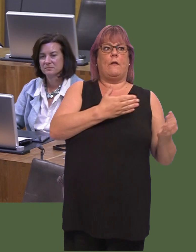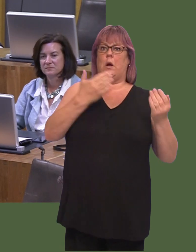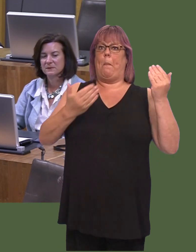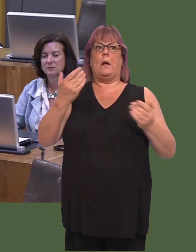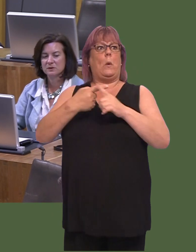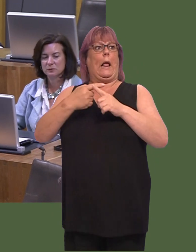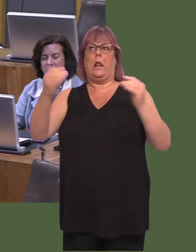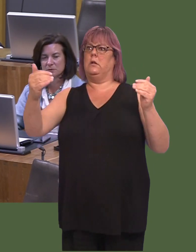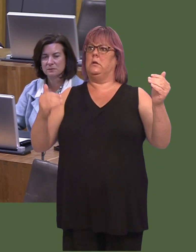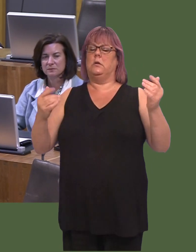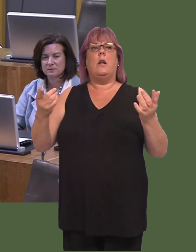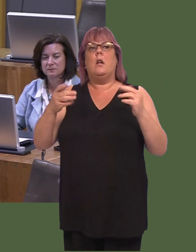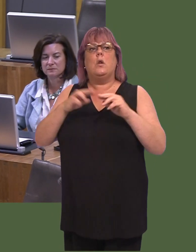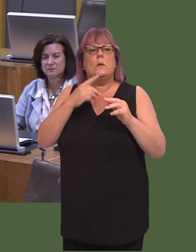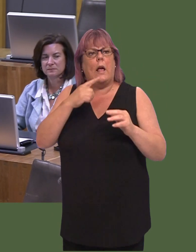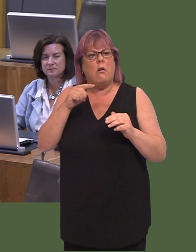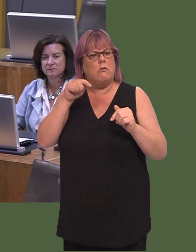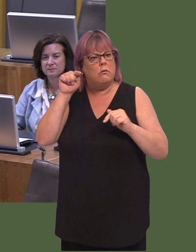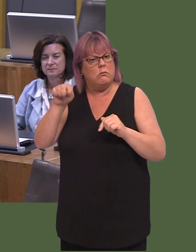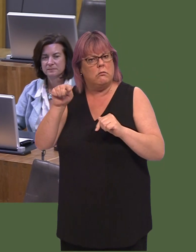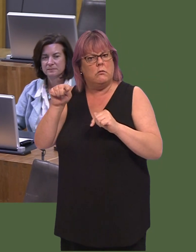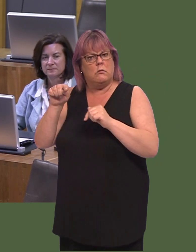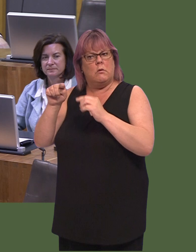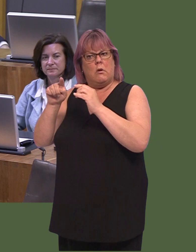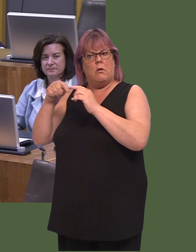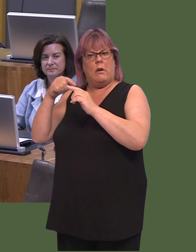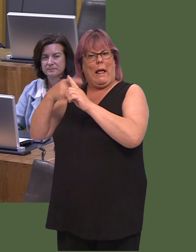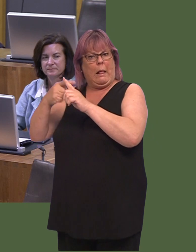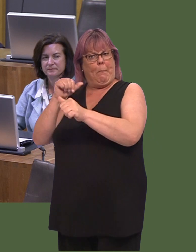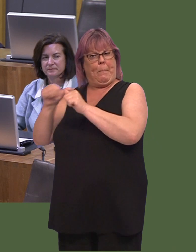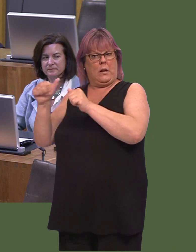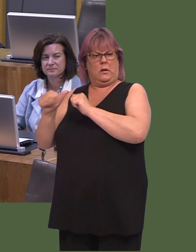And if he is suggesting to me that somehow things are better under his Government in